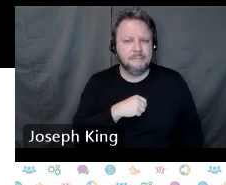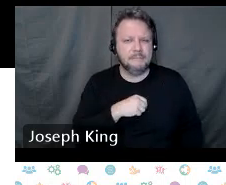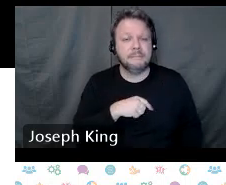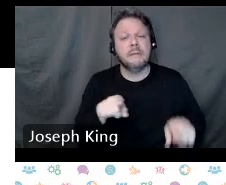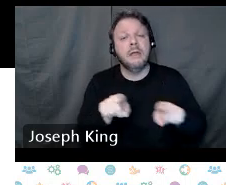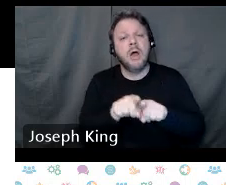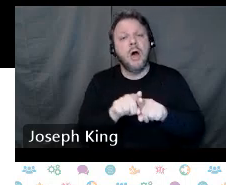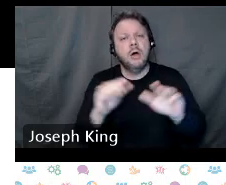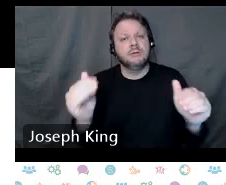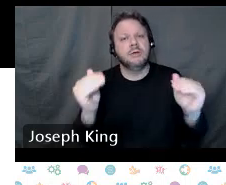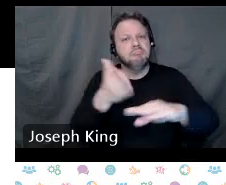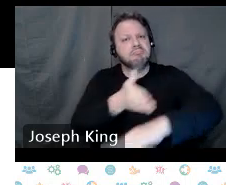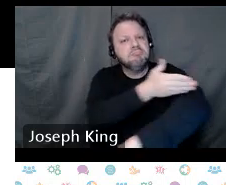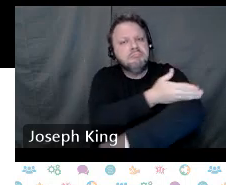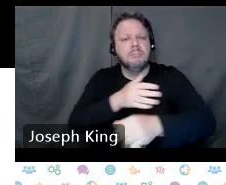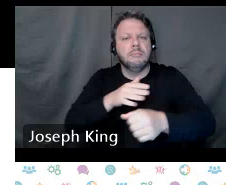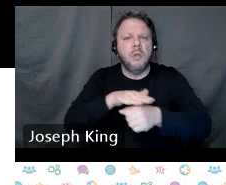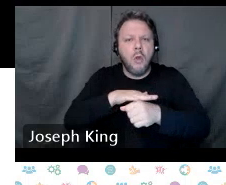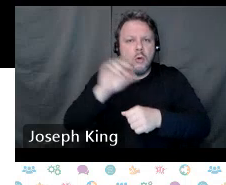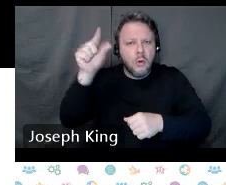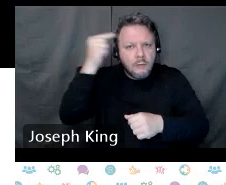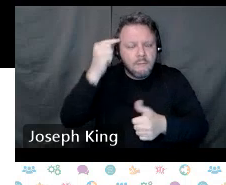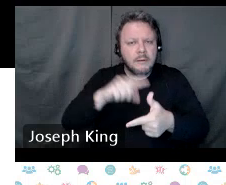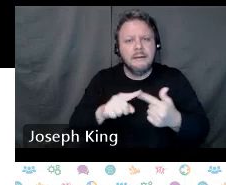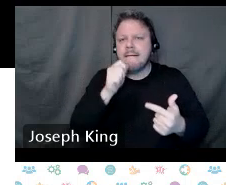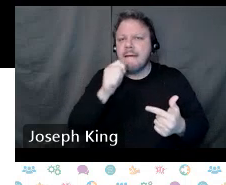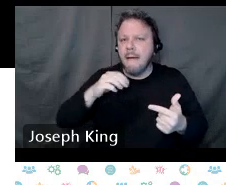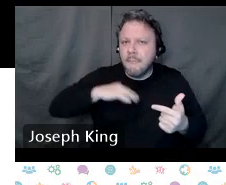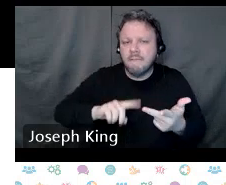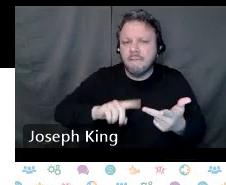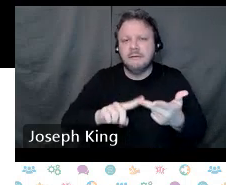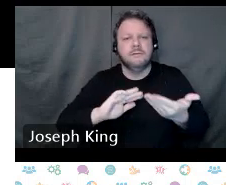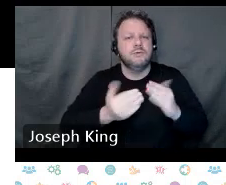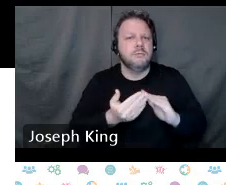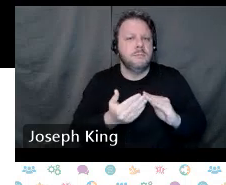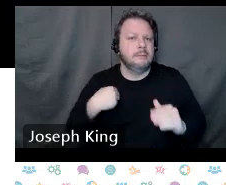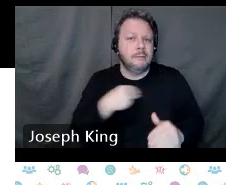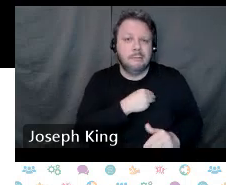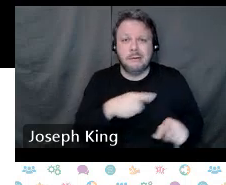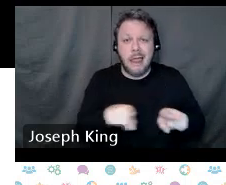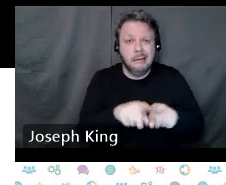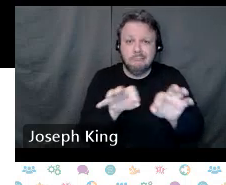It also elevates the role of local government, nonprofits and community members as essential partners.